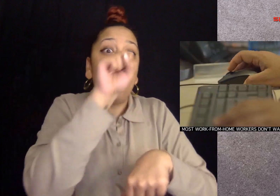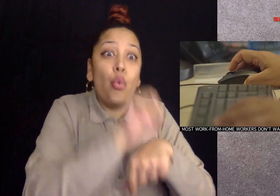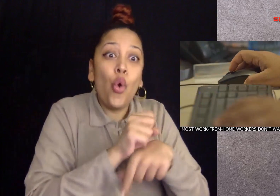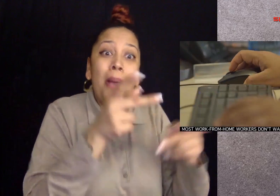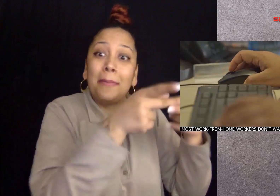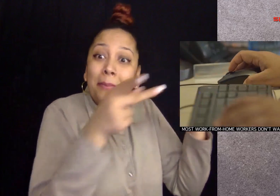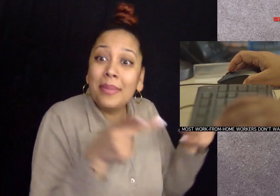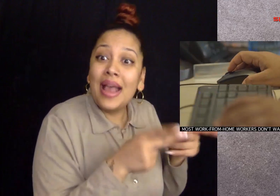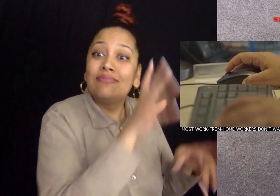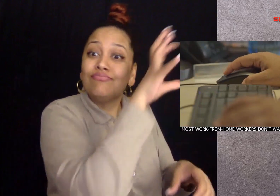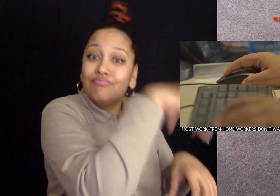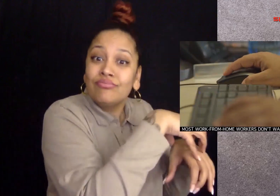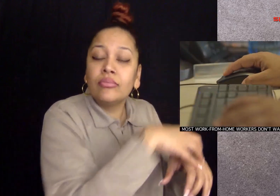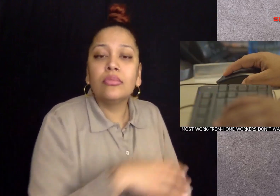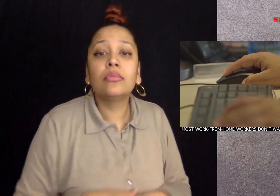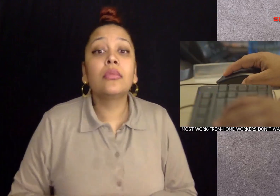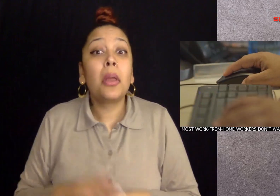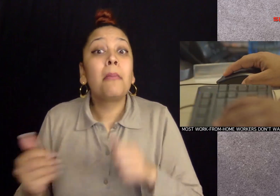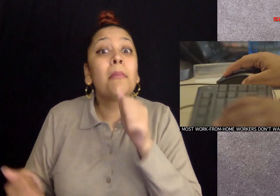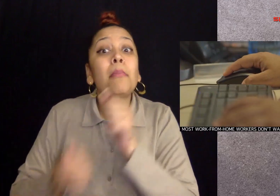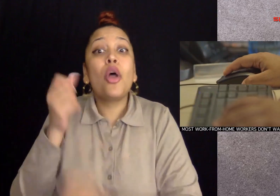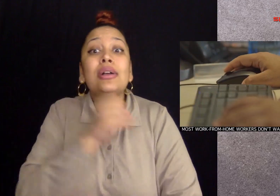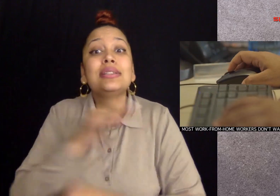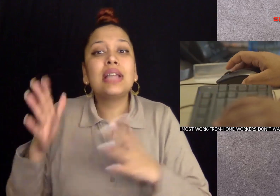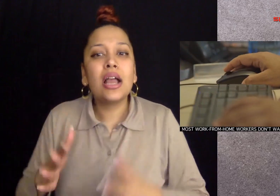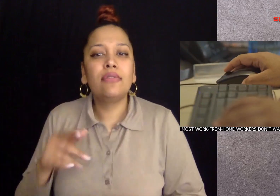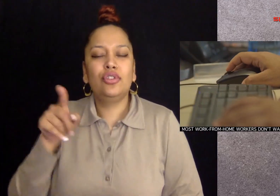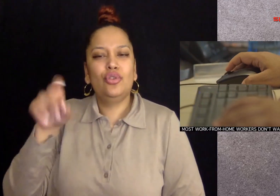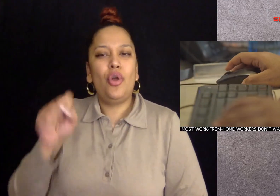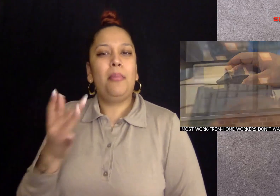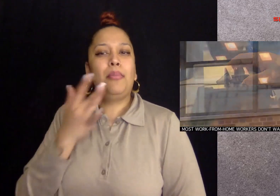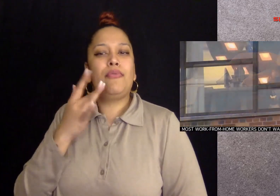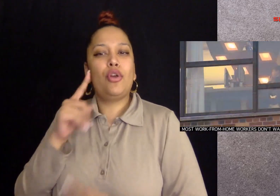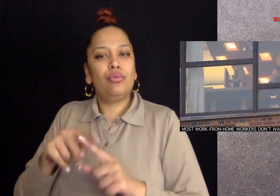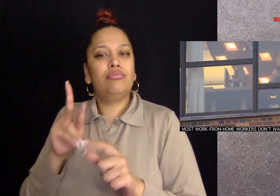as more businesses call employees back to the workplace most staffers say they would